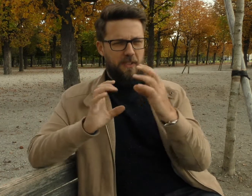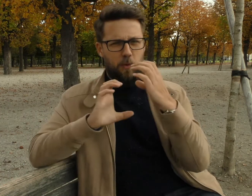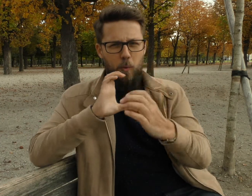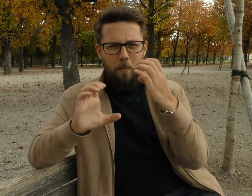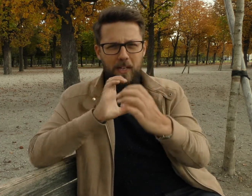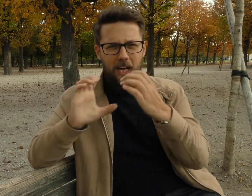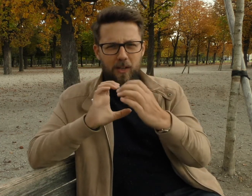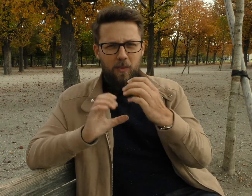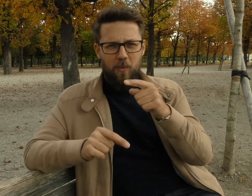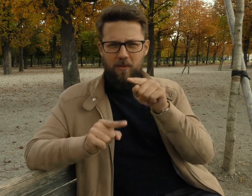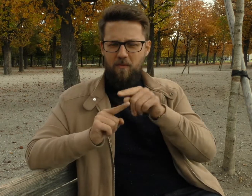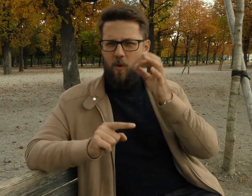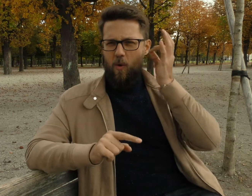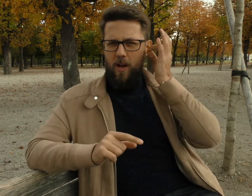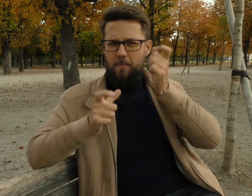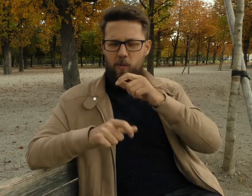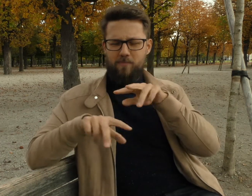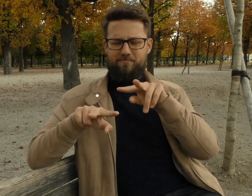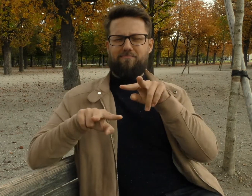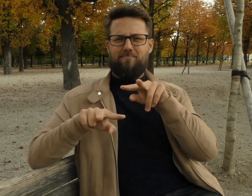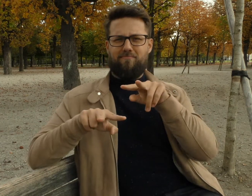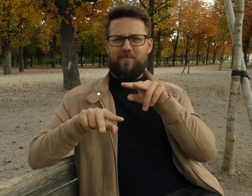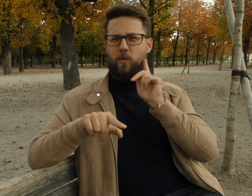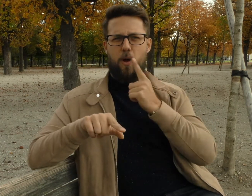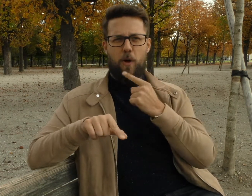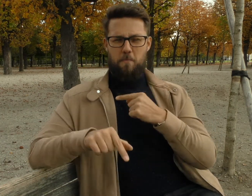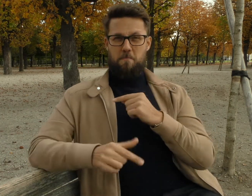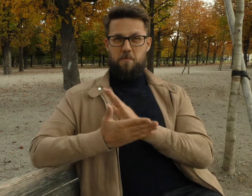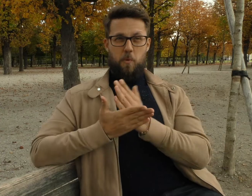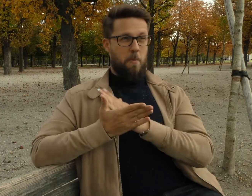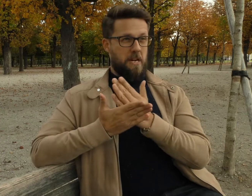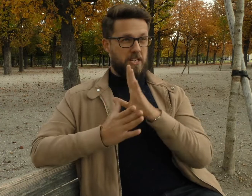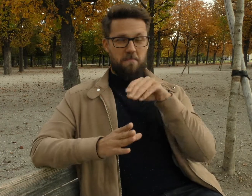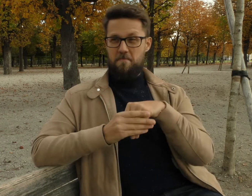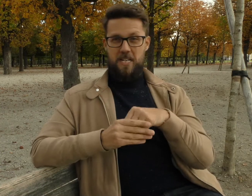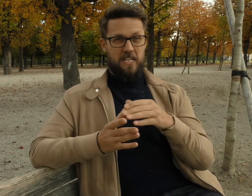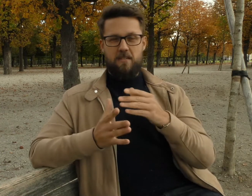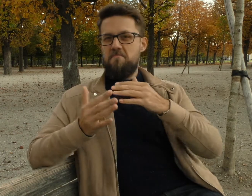and the way of communication is strange for the hearing person. So, a deaf person turning up for a date with an interpreter is irritating.